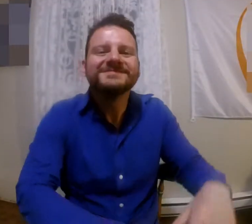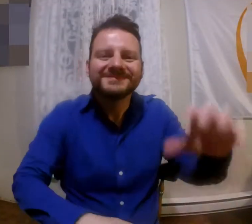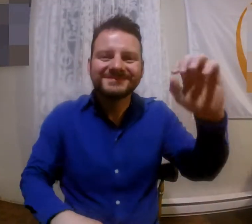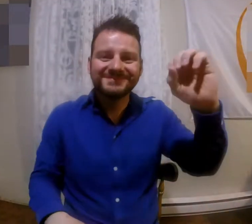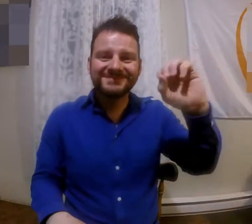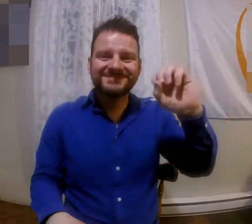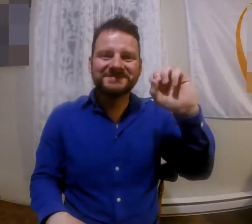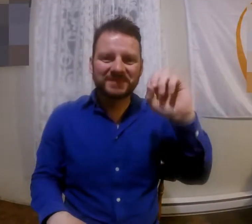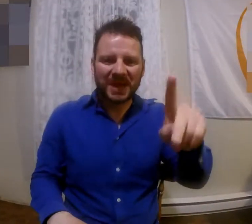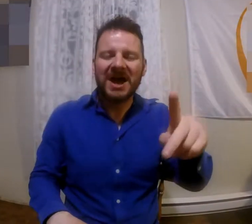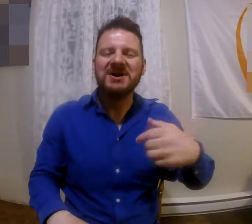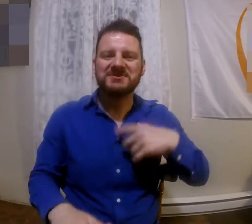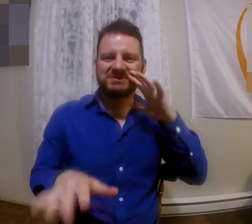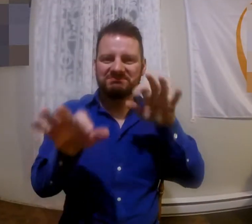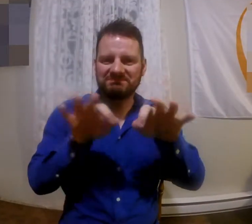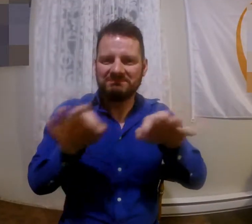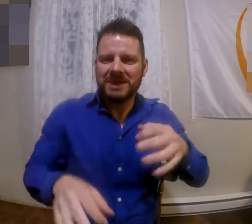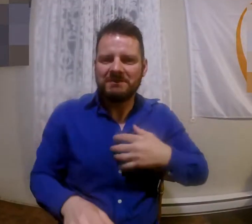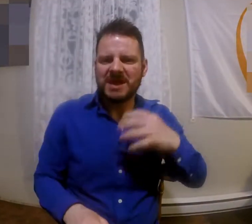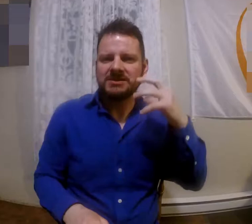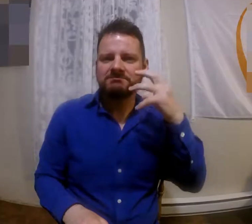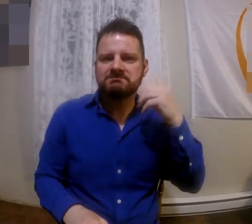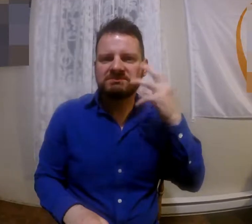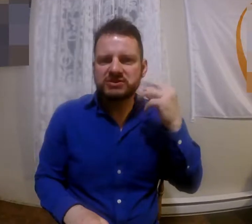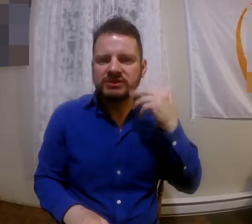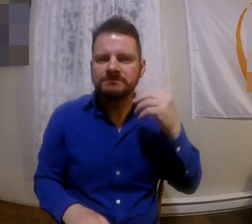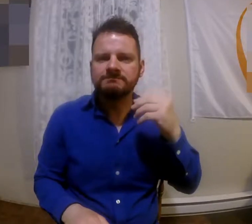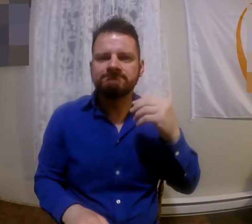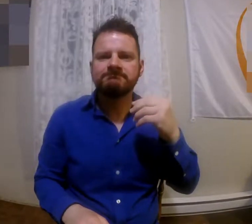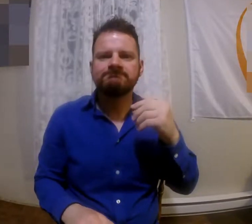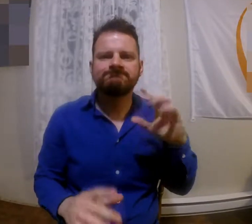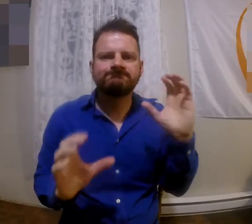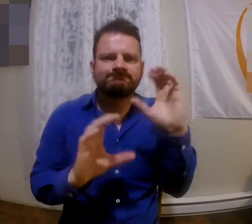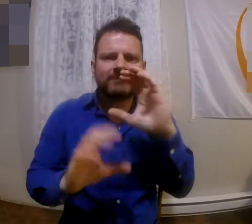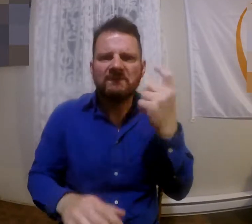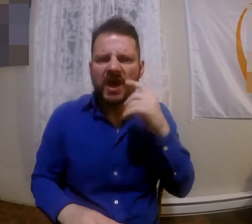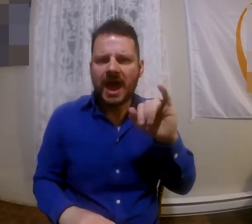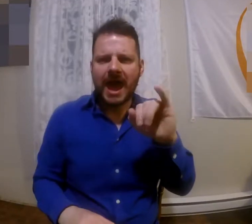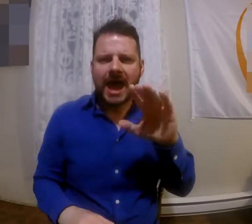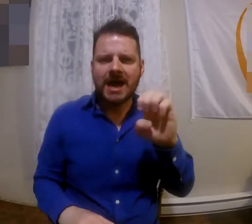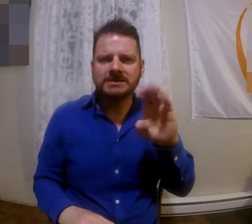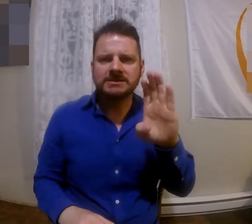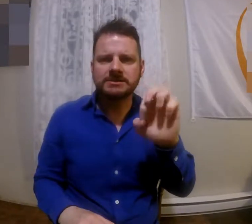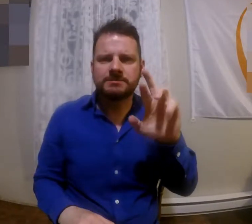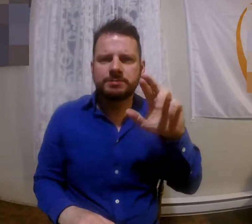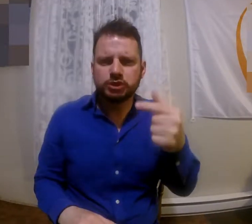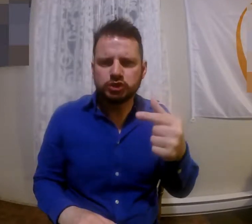All right. I'm going to tell my experience in looking for an iceberg.